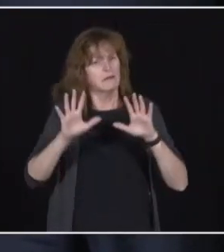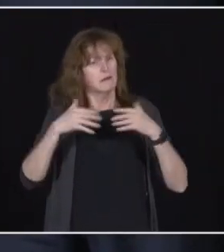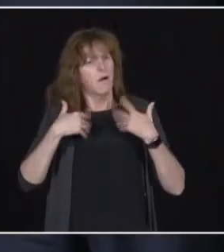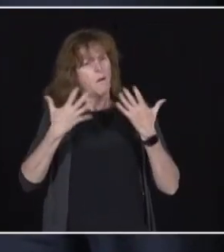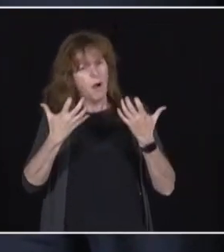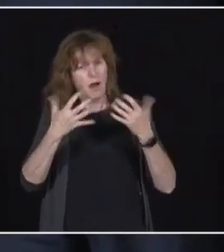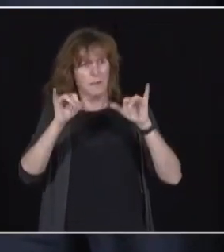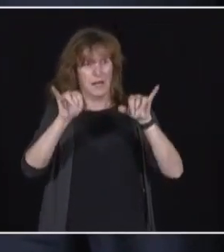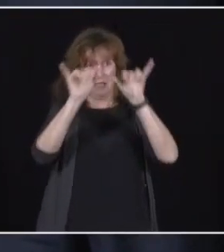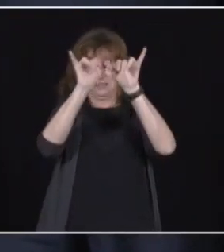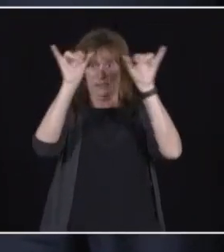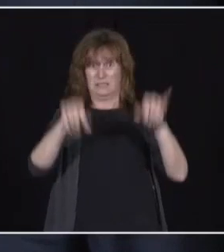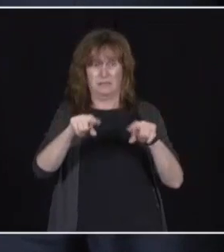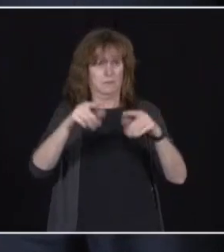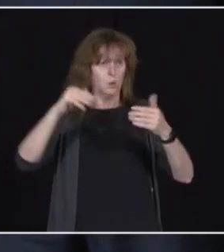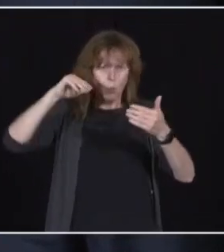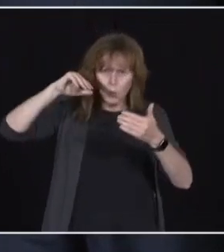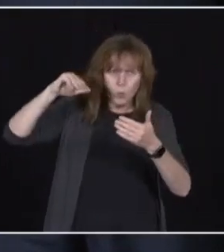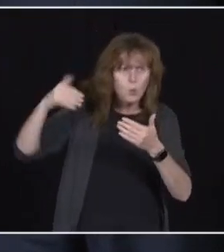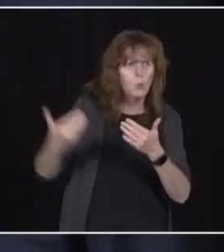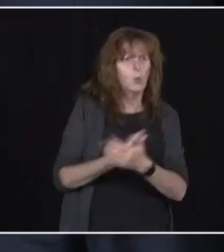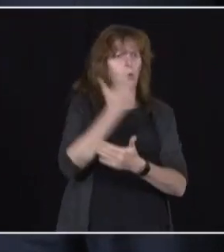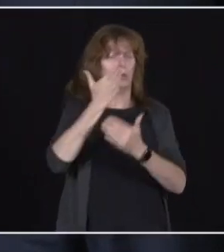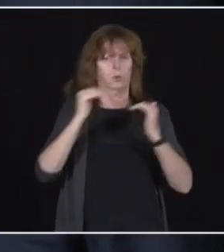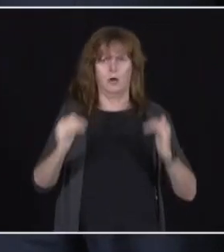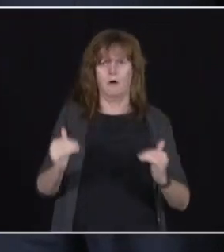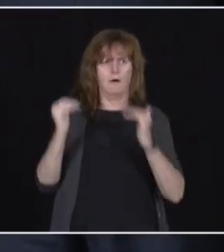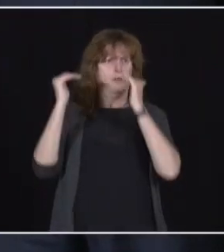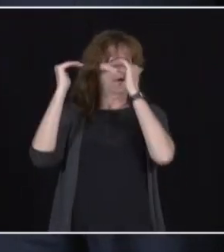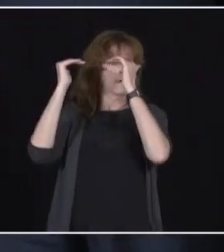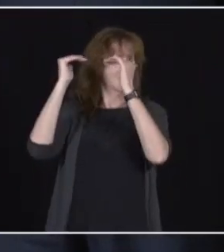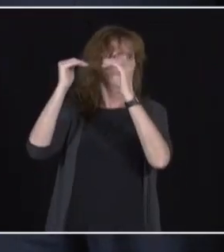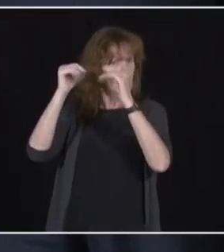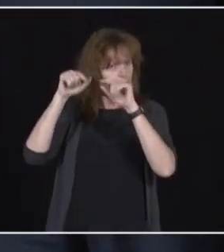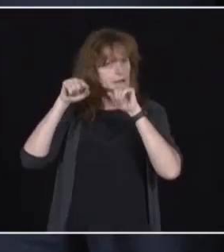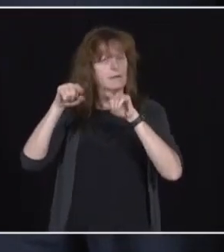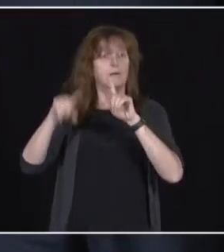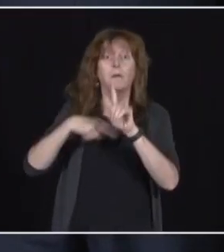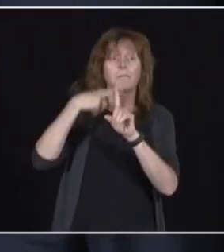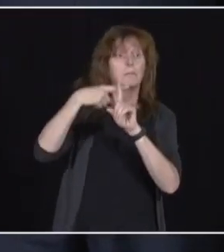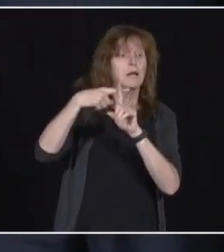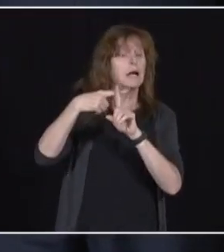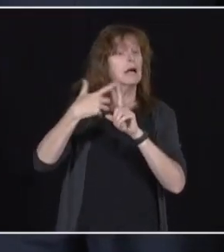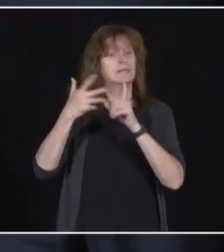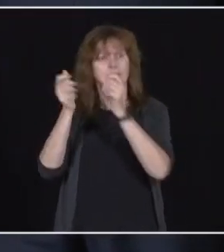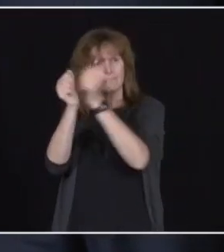information can come forward immediately, so you don't have to rely on faxes anymore, which sadly, are still around in healthcare.